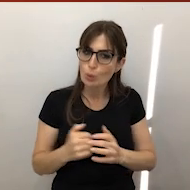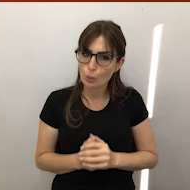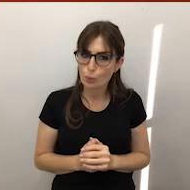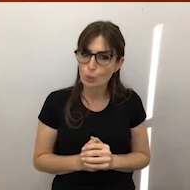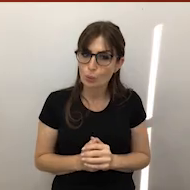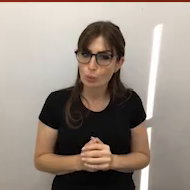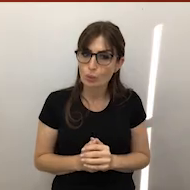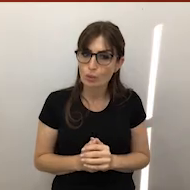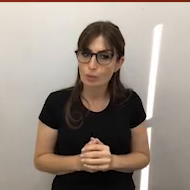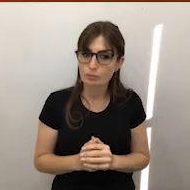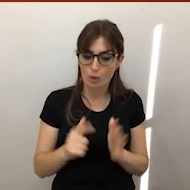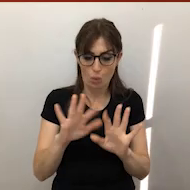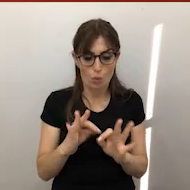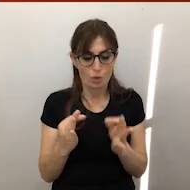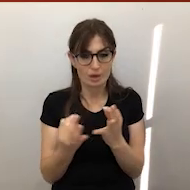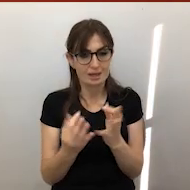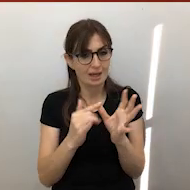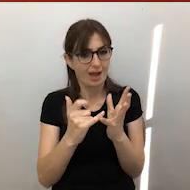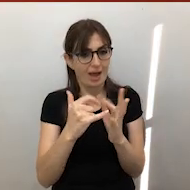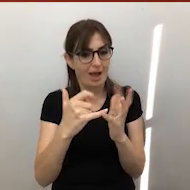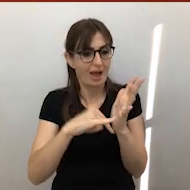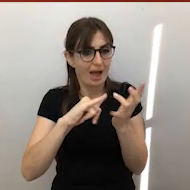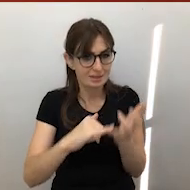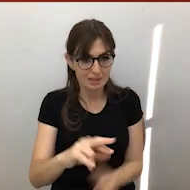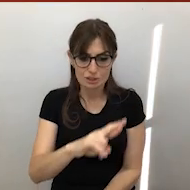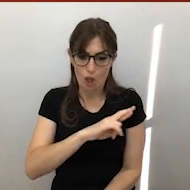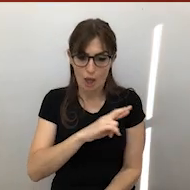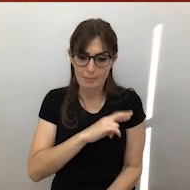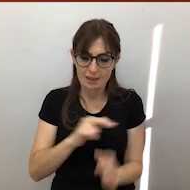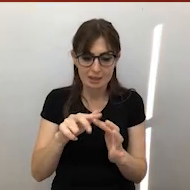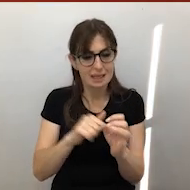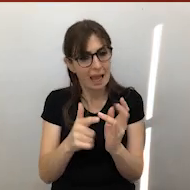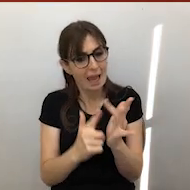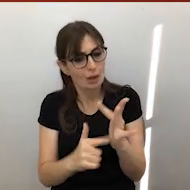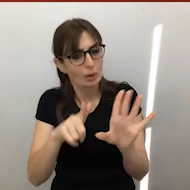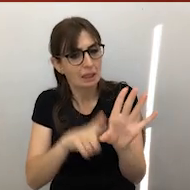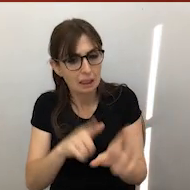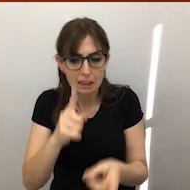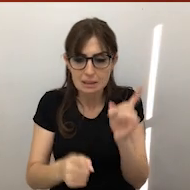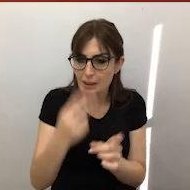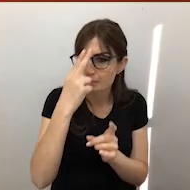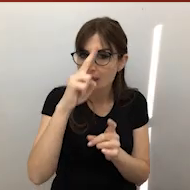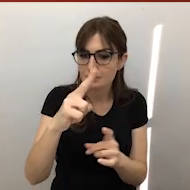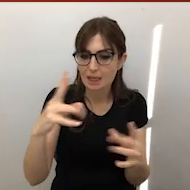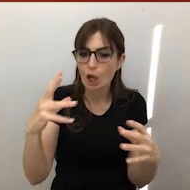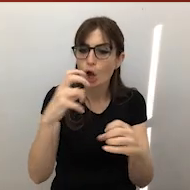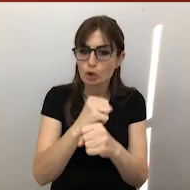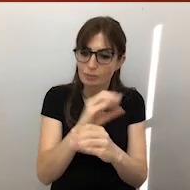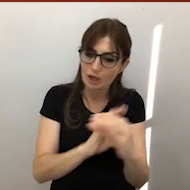A balance sheet shows the organization's assets, liabilities, and equity, sometimes called an accumulated surplus